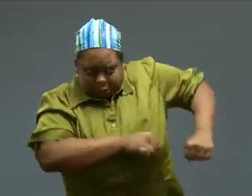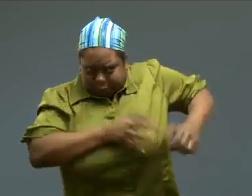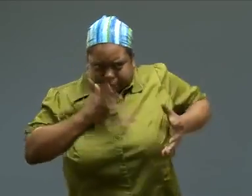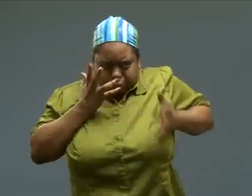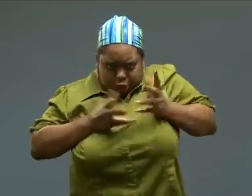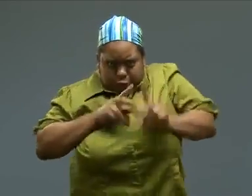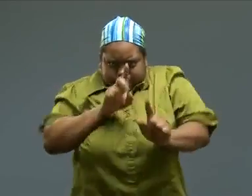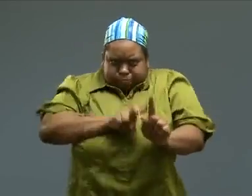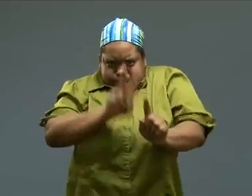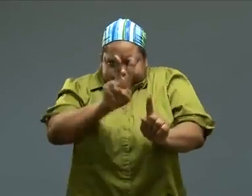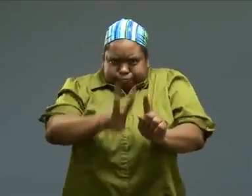and started walking out.